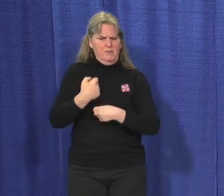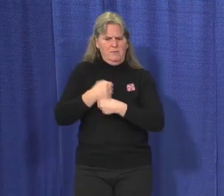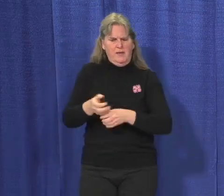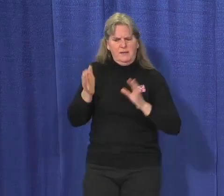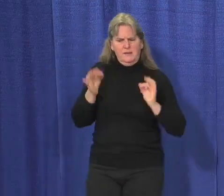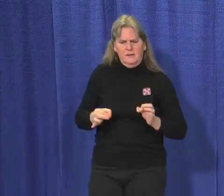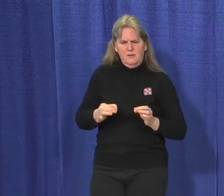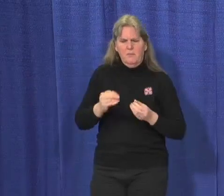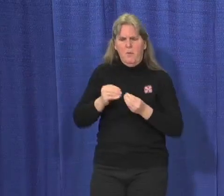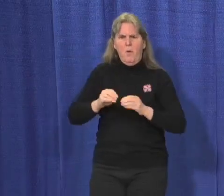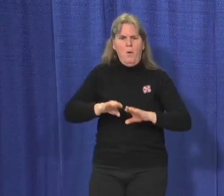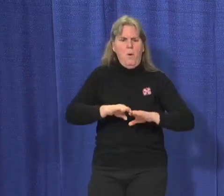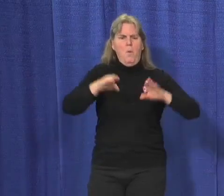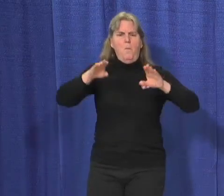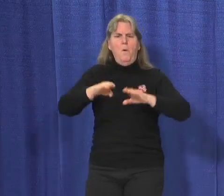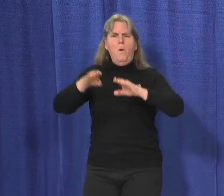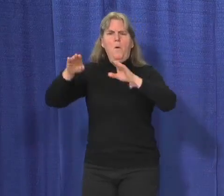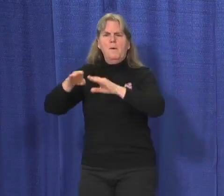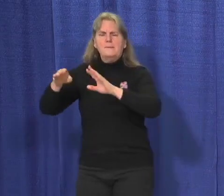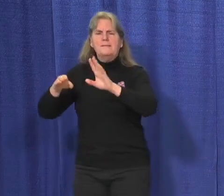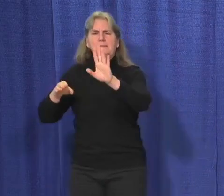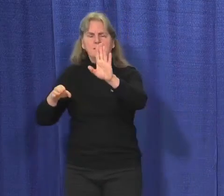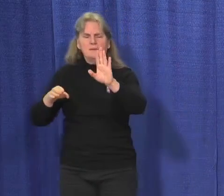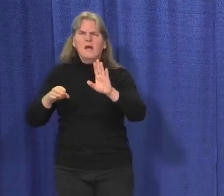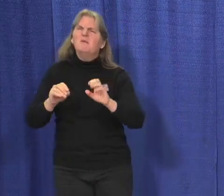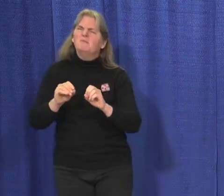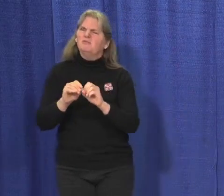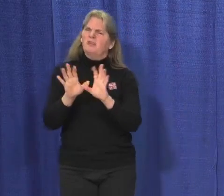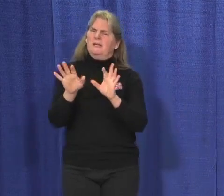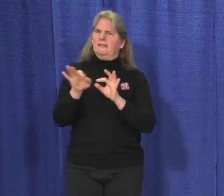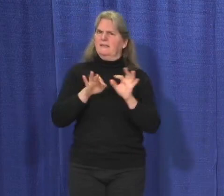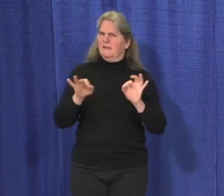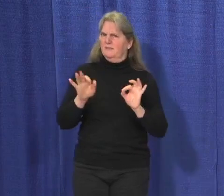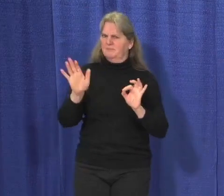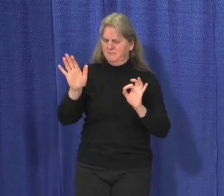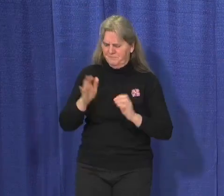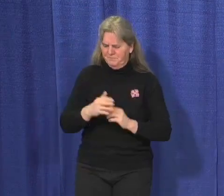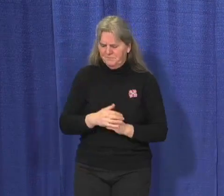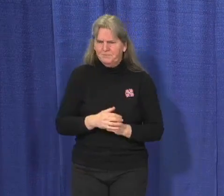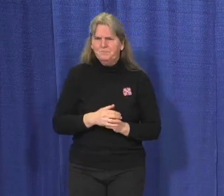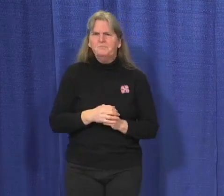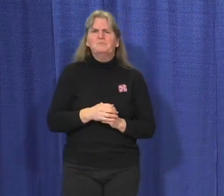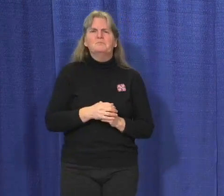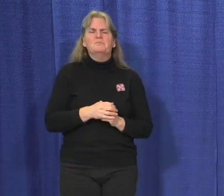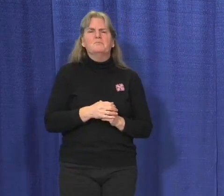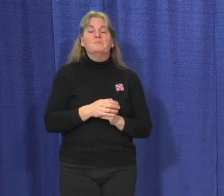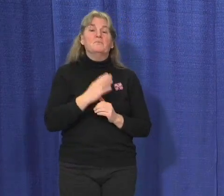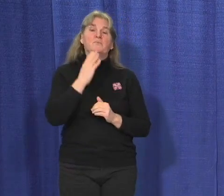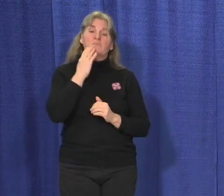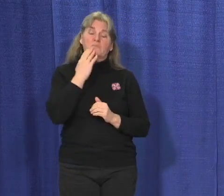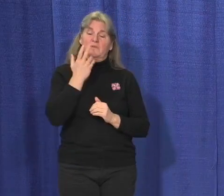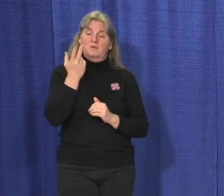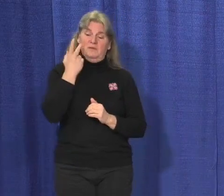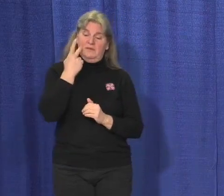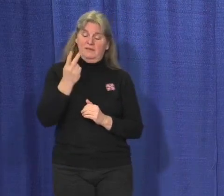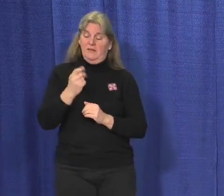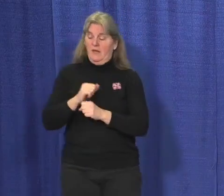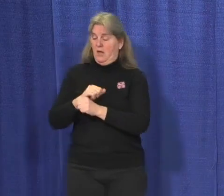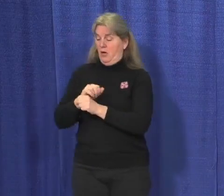government around the lifting of public health measures. I would like to try to address these questions.